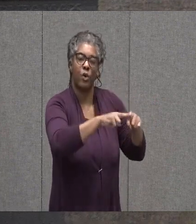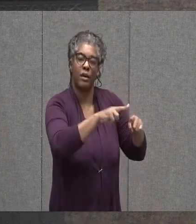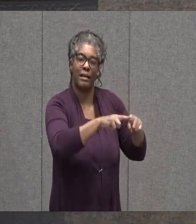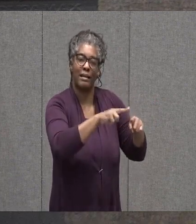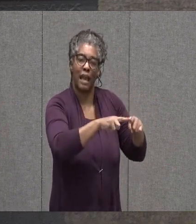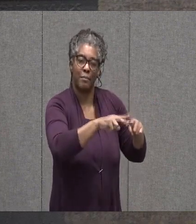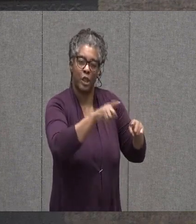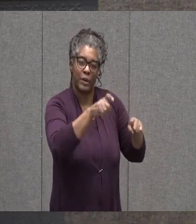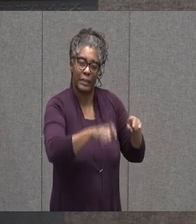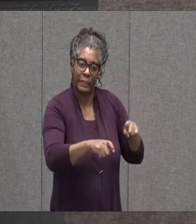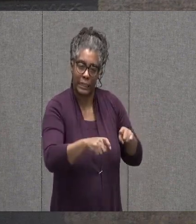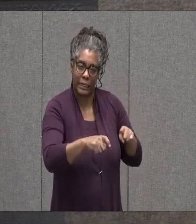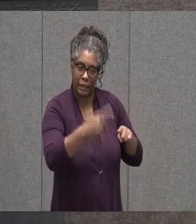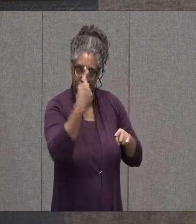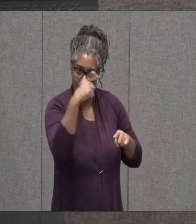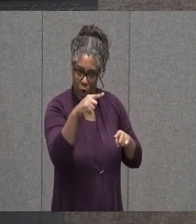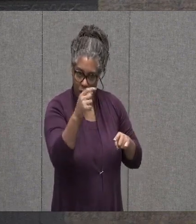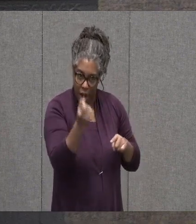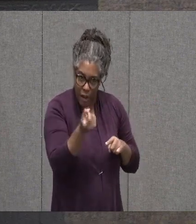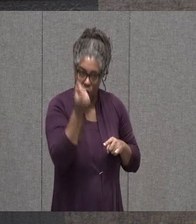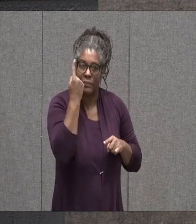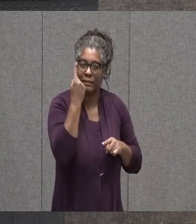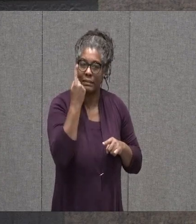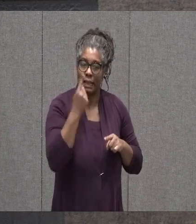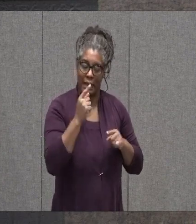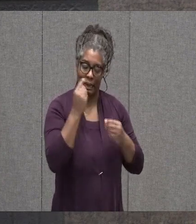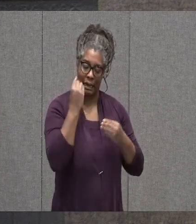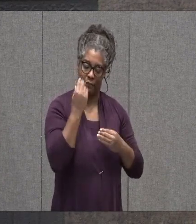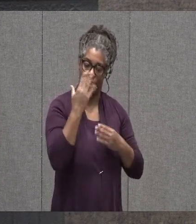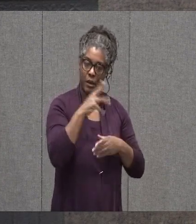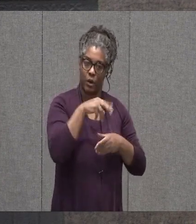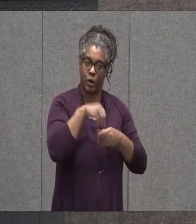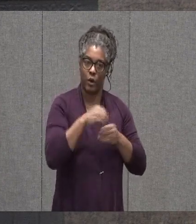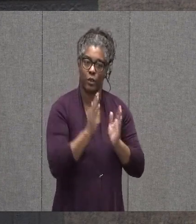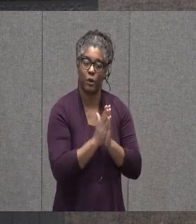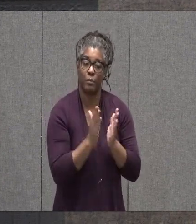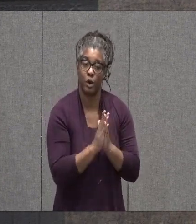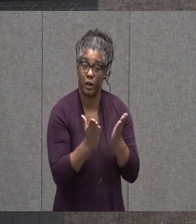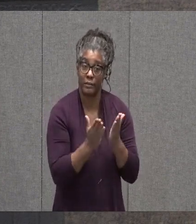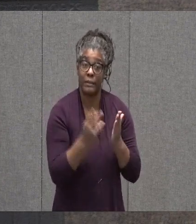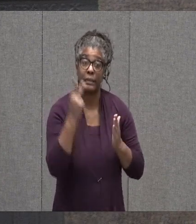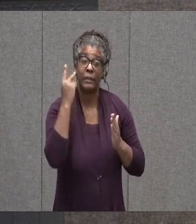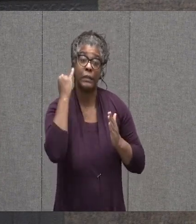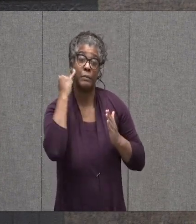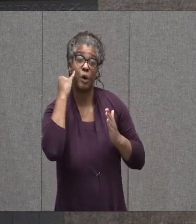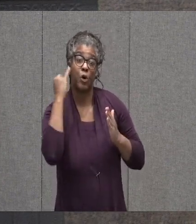So, if I came across a word that I didn't know and I couldn't use my context clues,